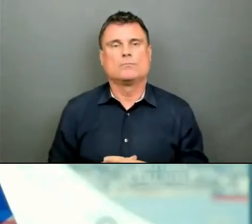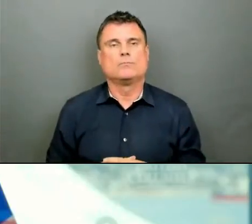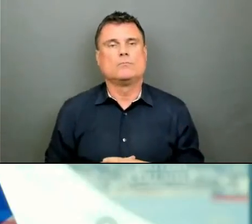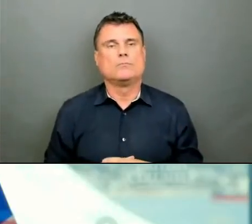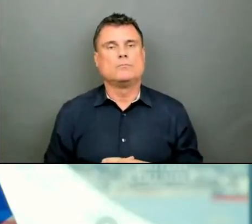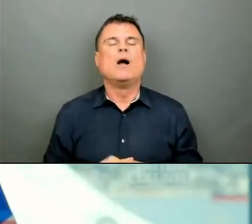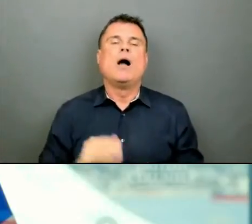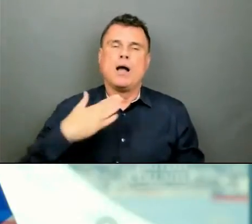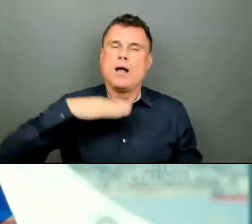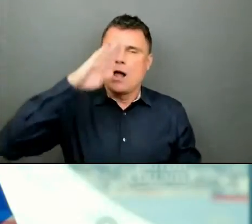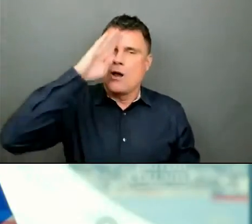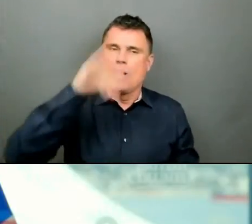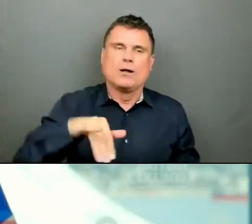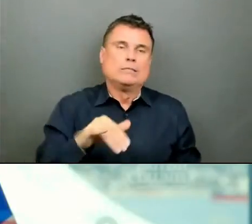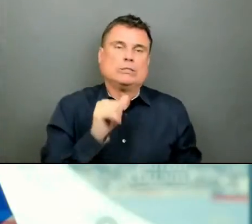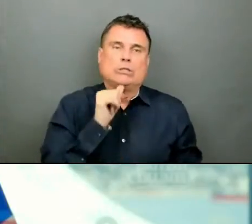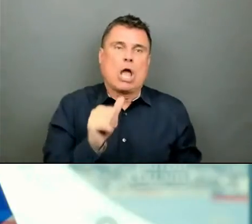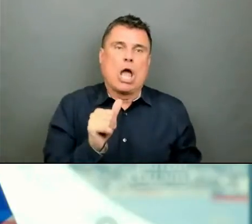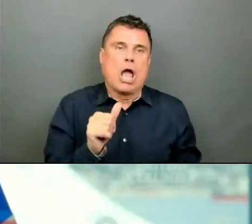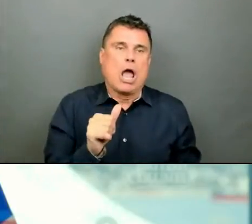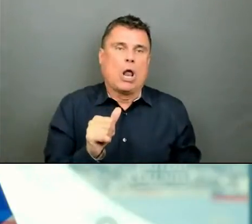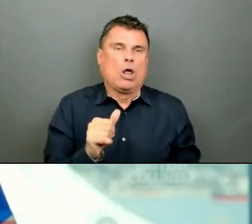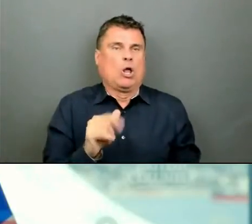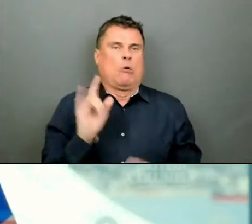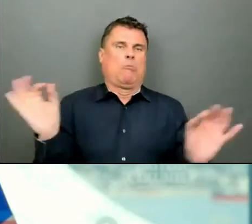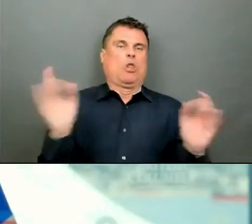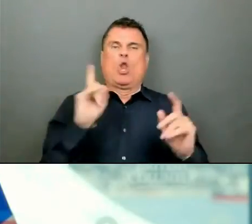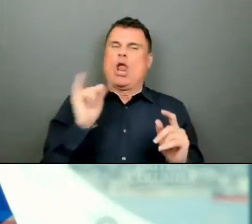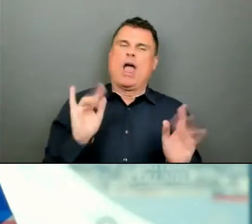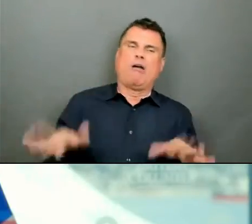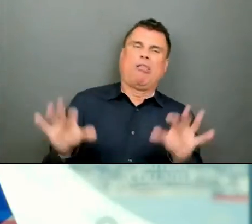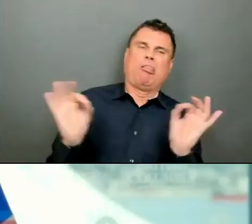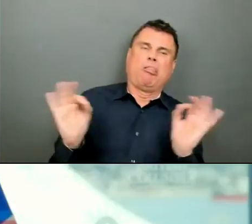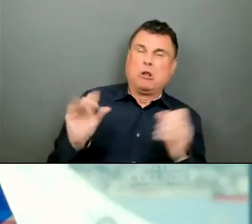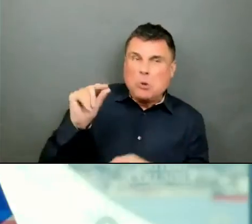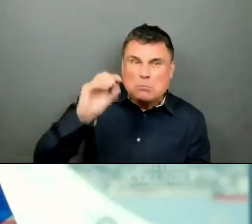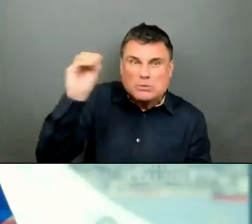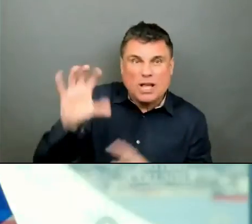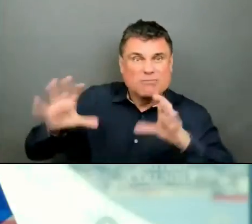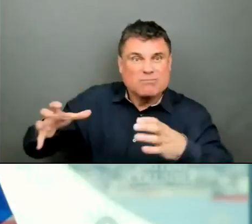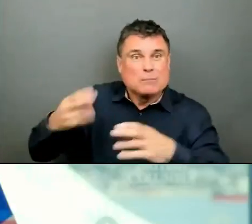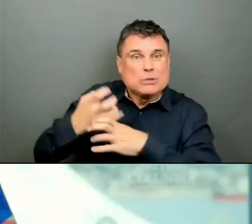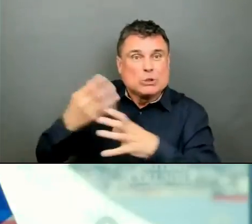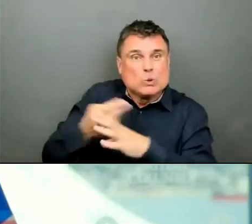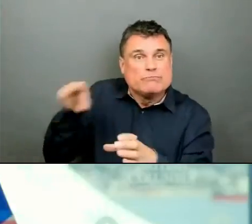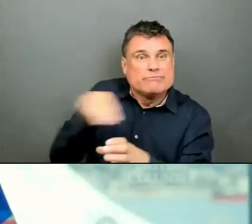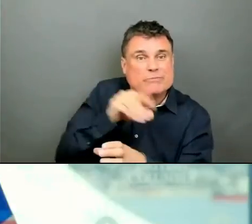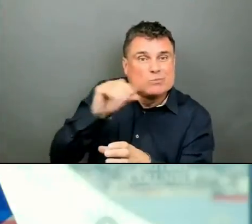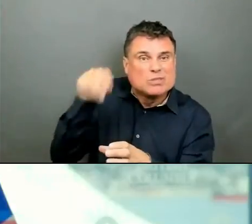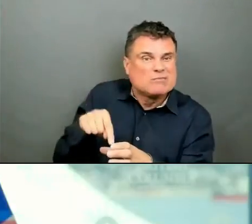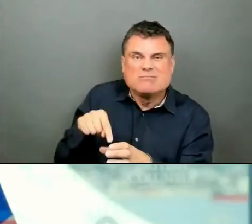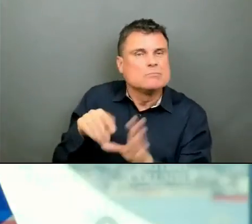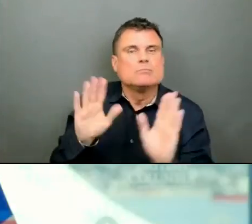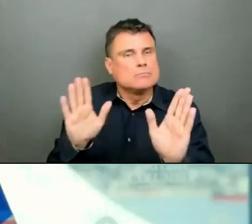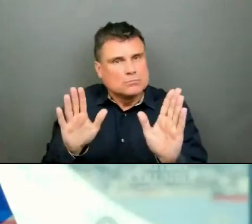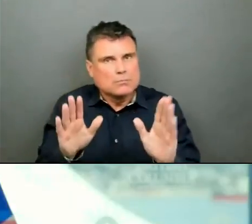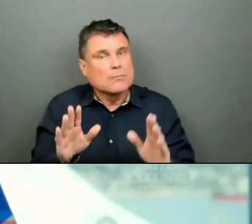the supply and the support for extraordinary staff who has done across critical care